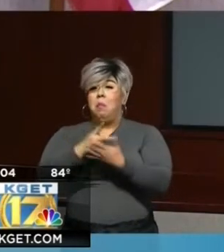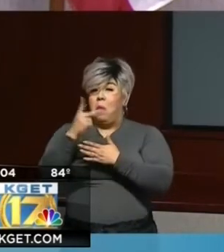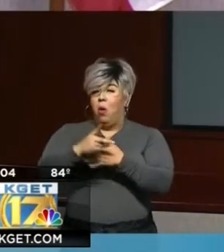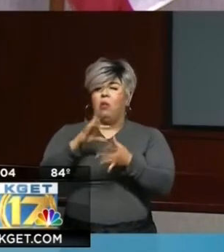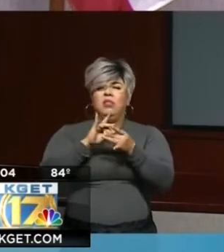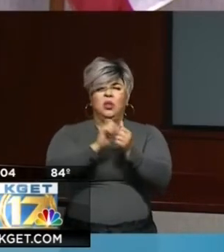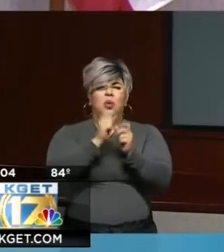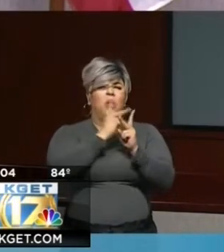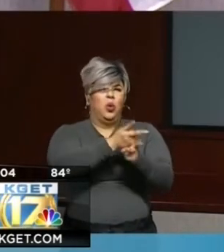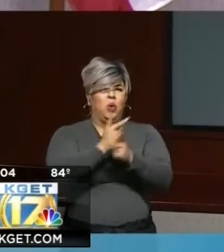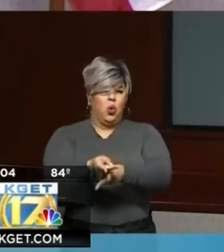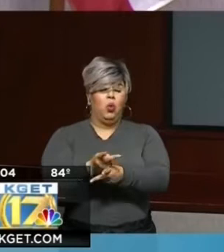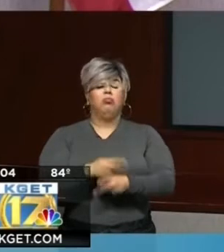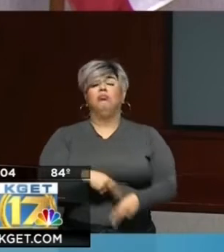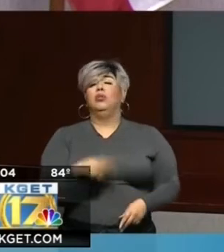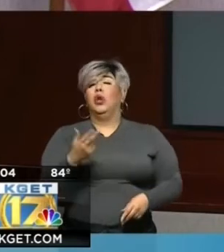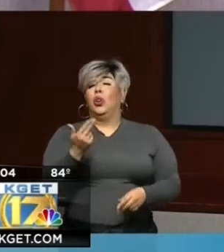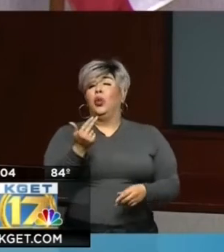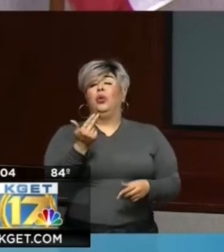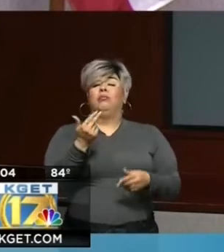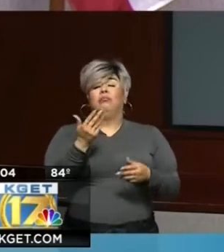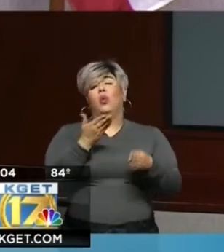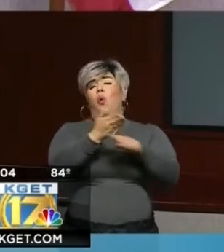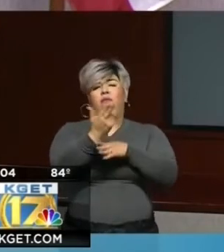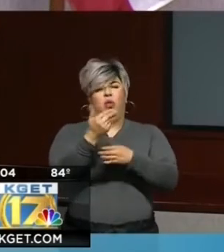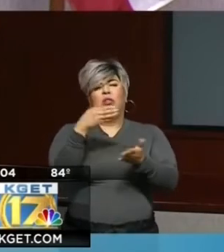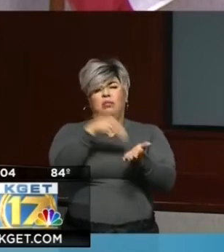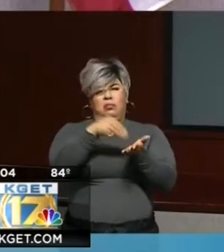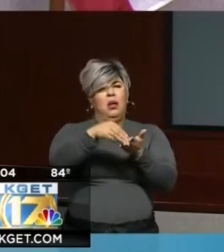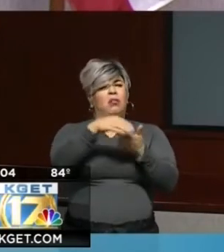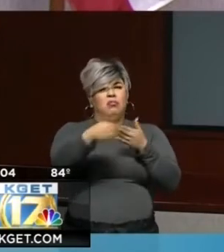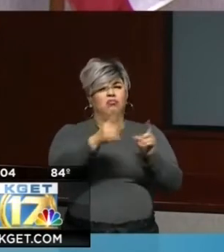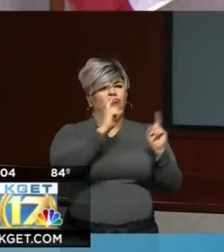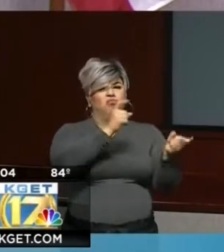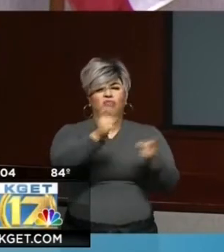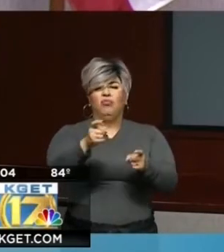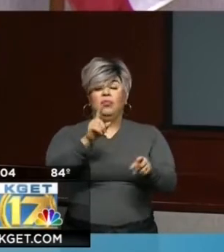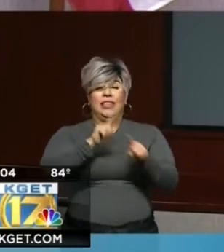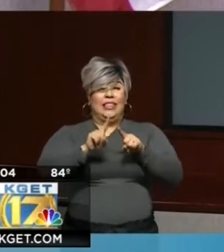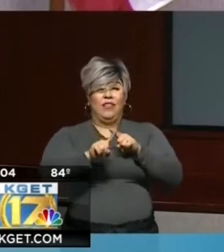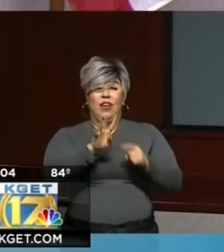PATIENTS. AND KERN RECOVERS PROGRAM. THE FOR GIVEABLE LOAN PROGRAM.